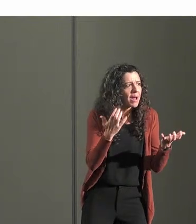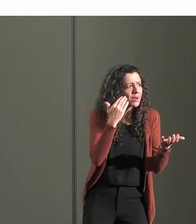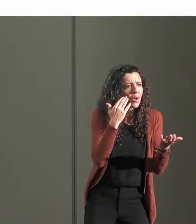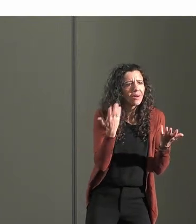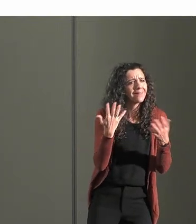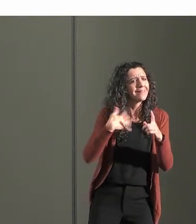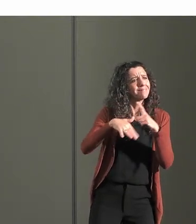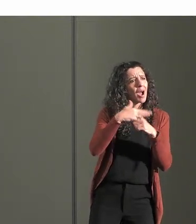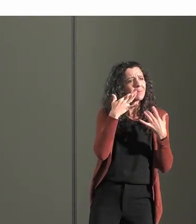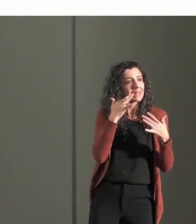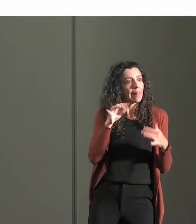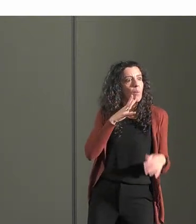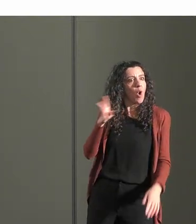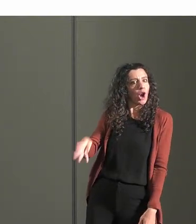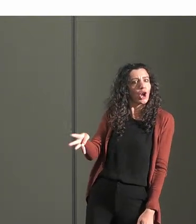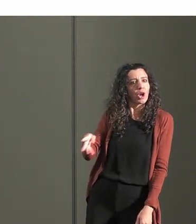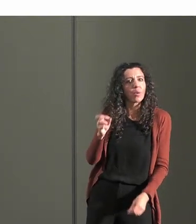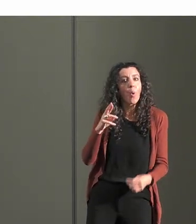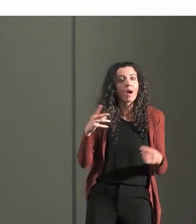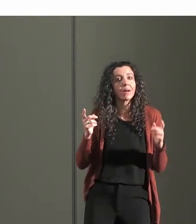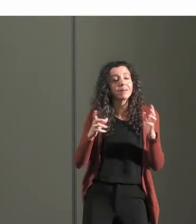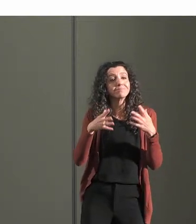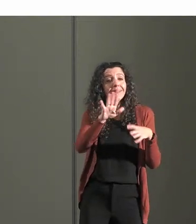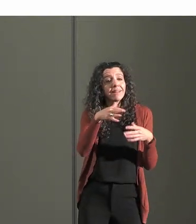running we hear that a lot the water faucet is running and